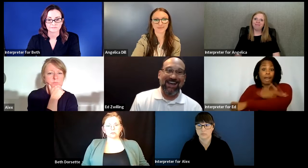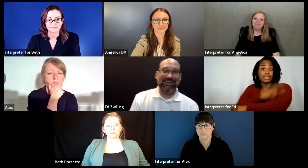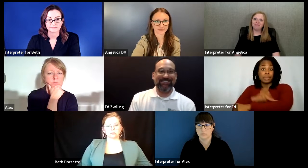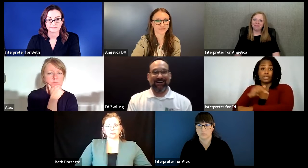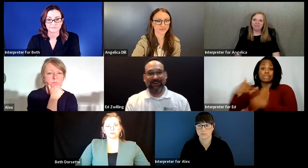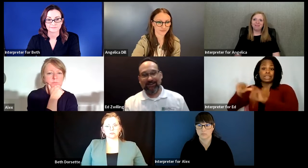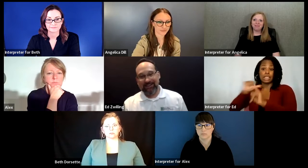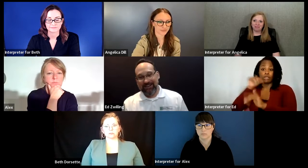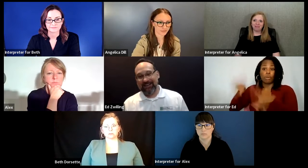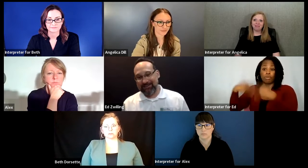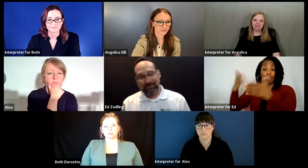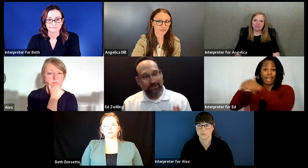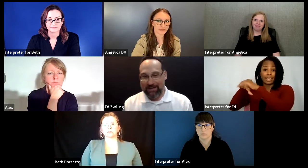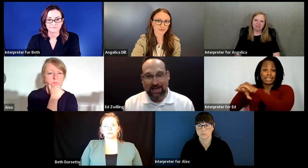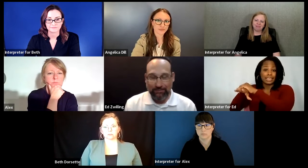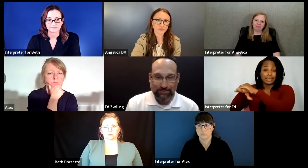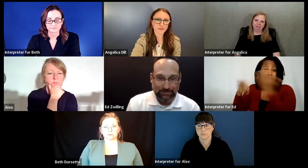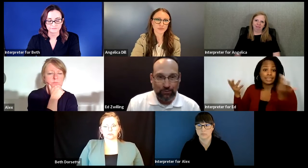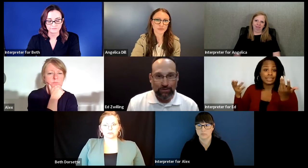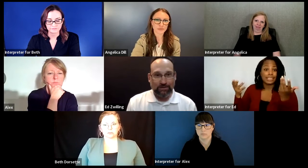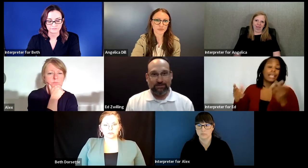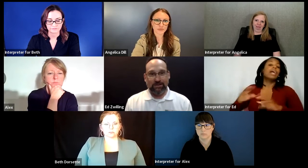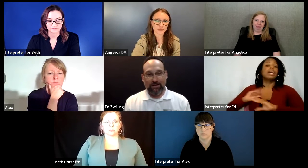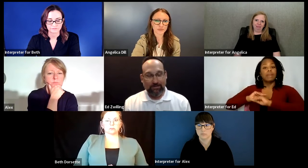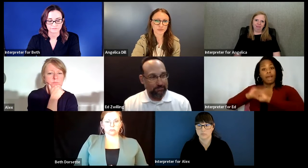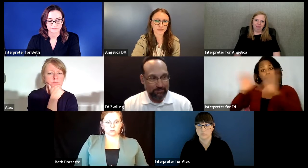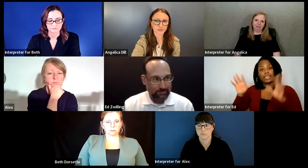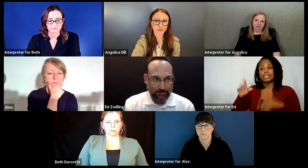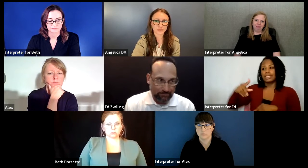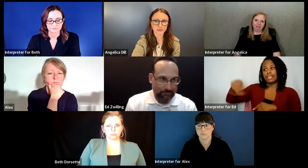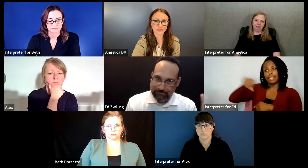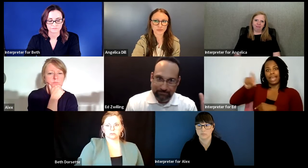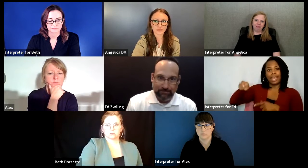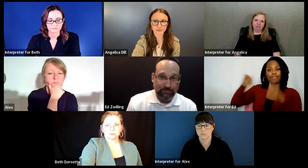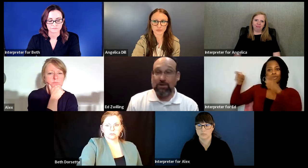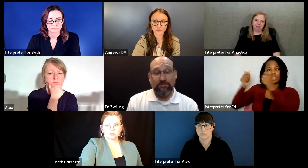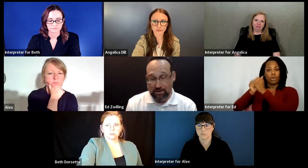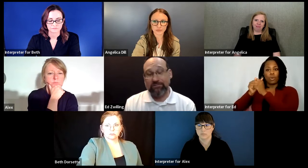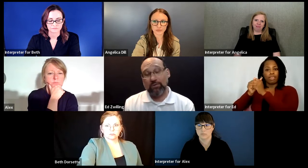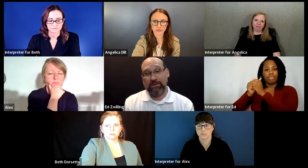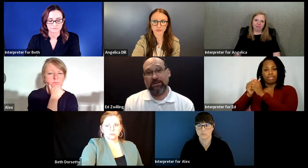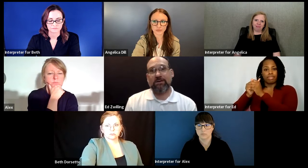And clearly they have to deal with this very frequently.